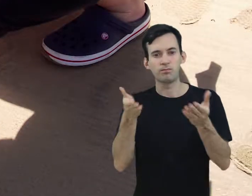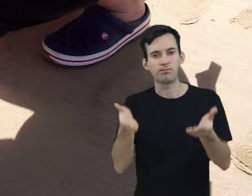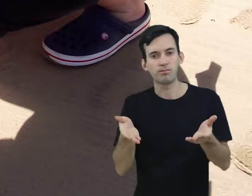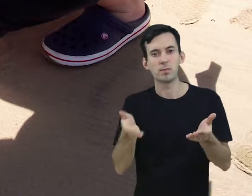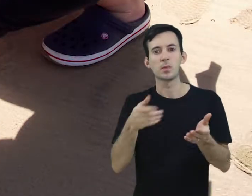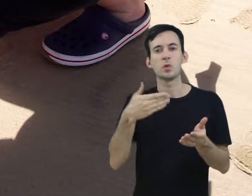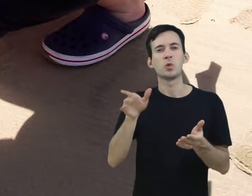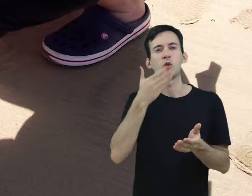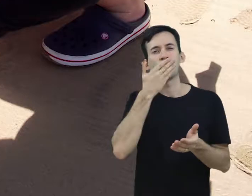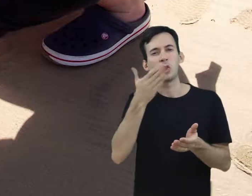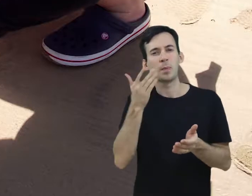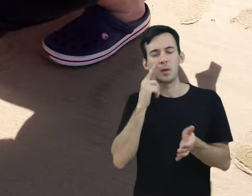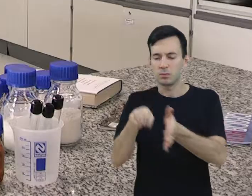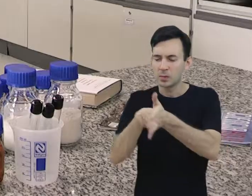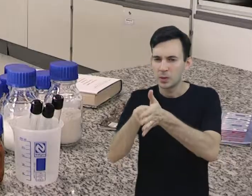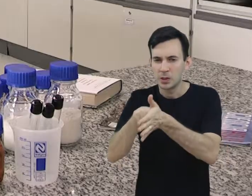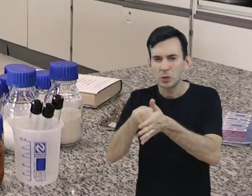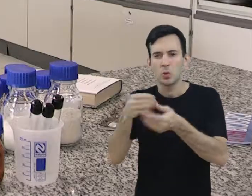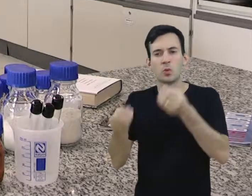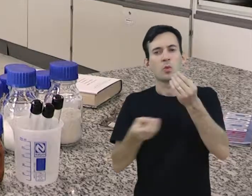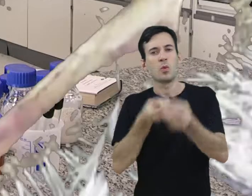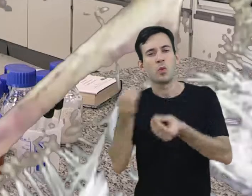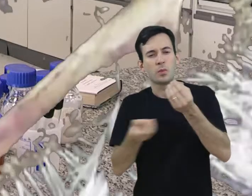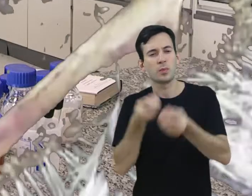micro-plastics with the help of a microscope.